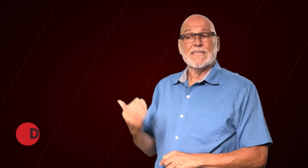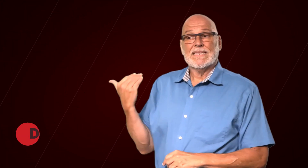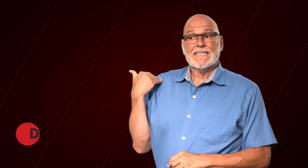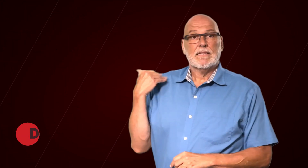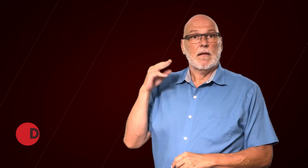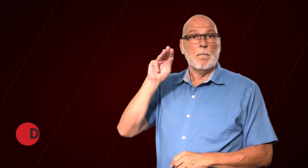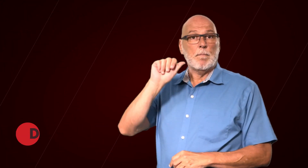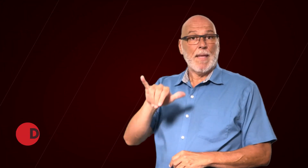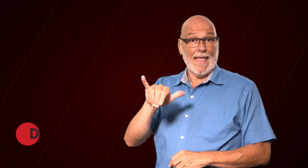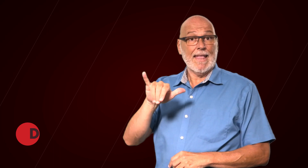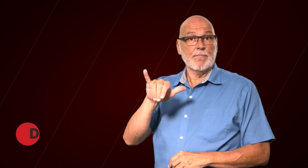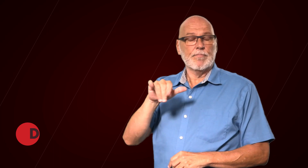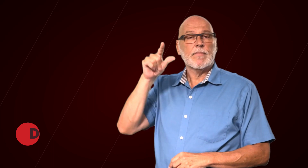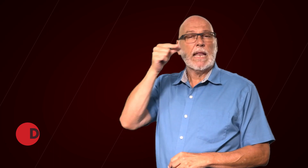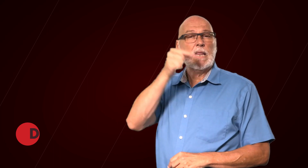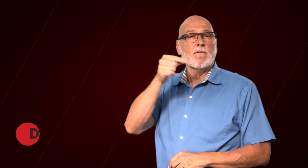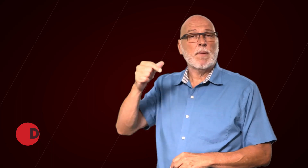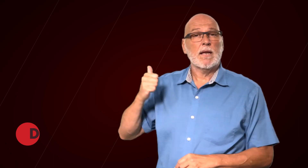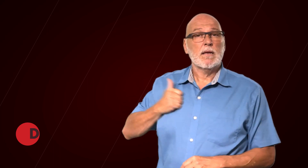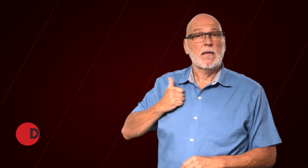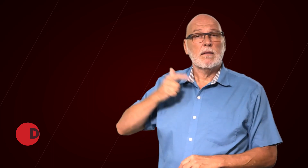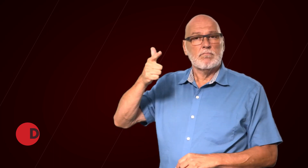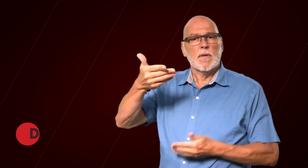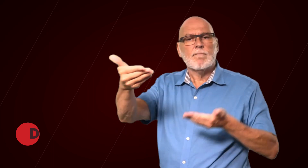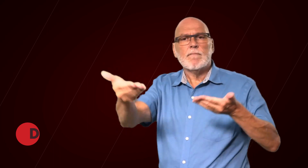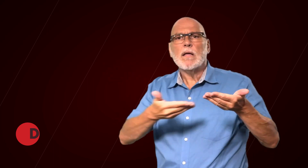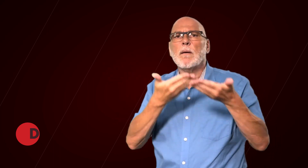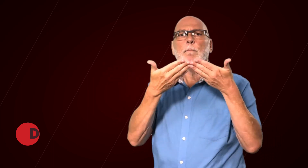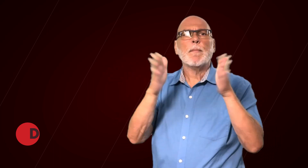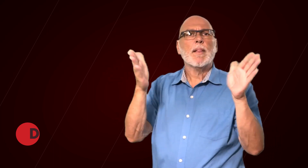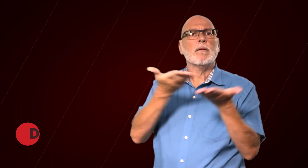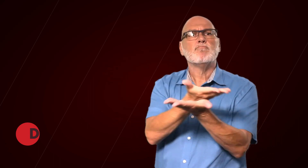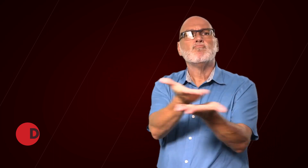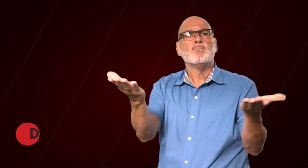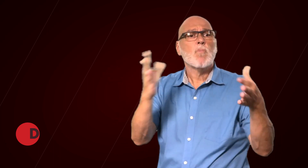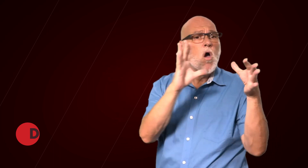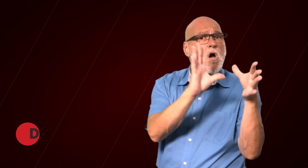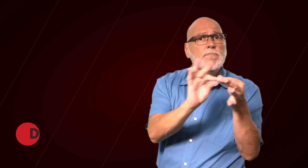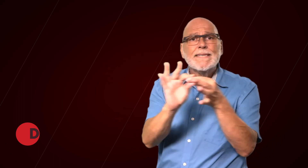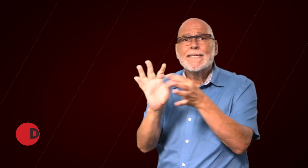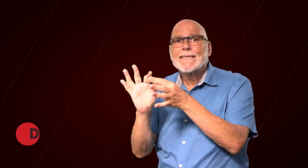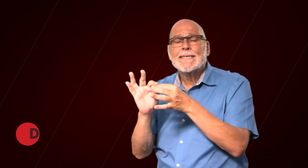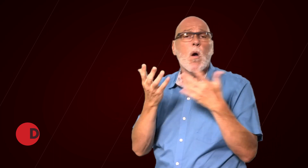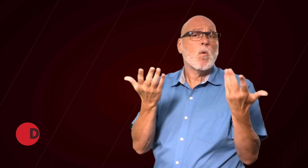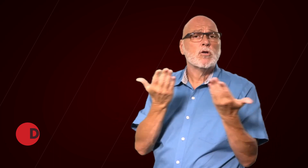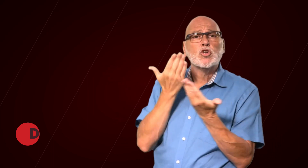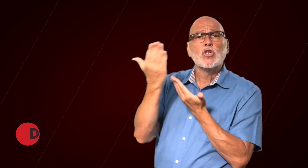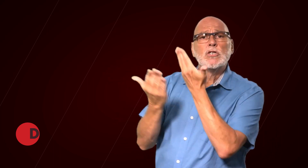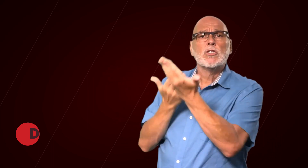[Anselmo]: In May, the Canadian government invited the public to comment or suggest